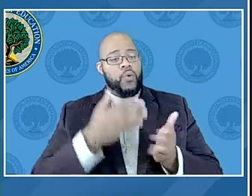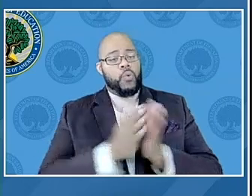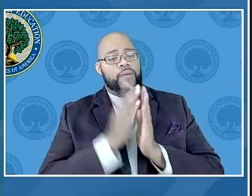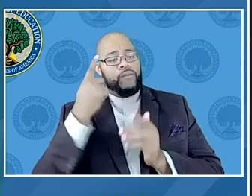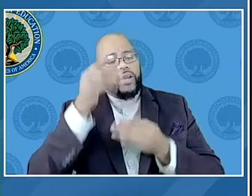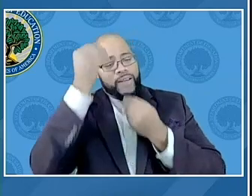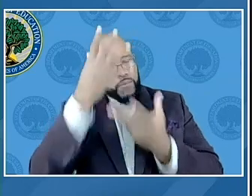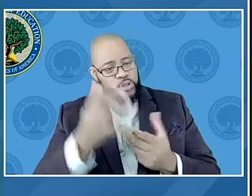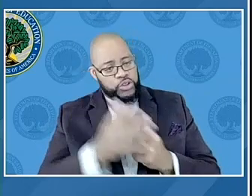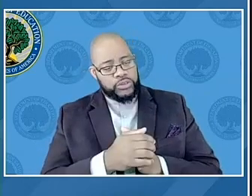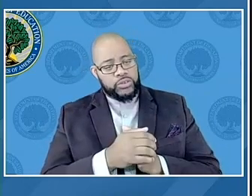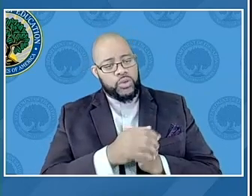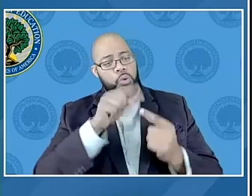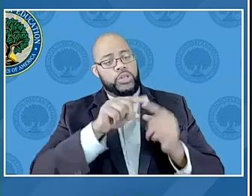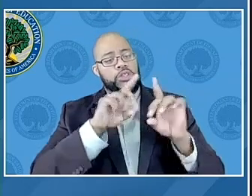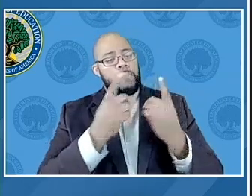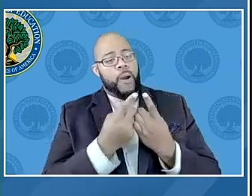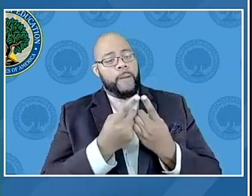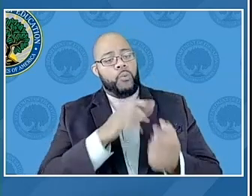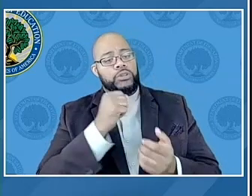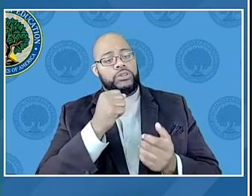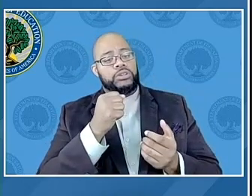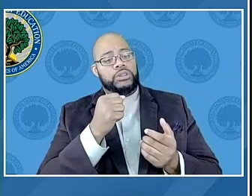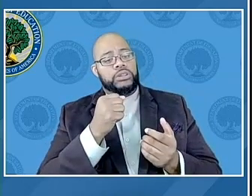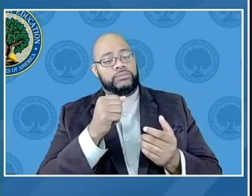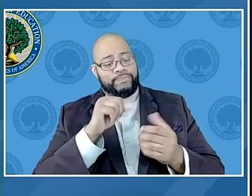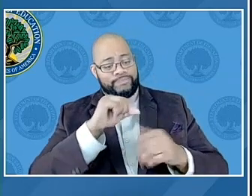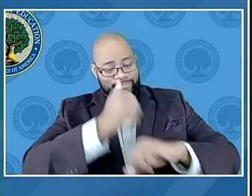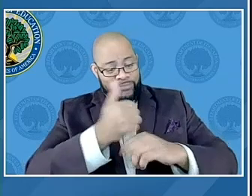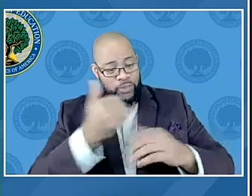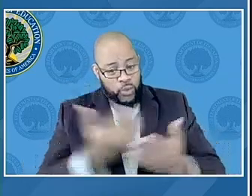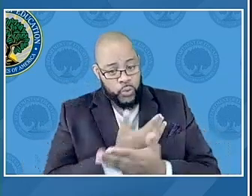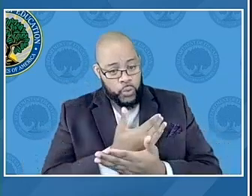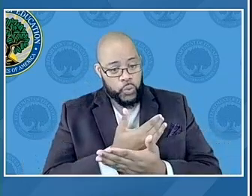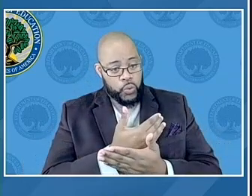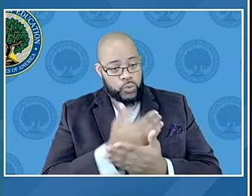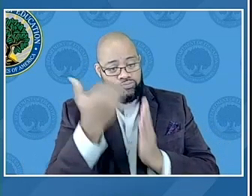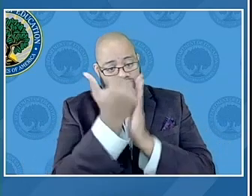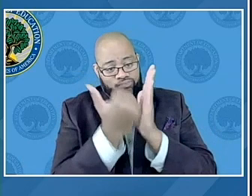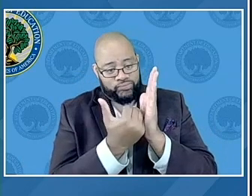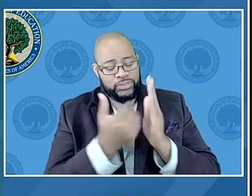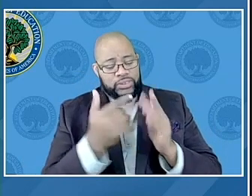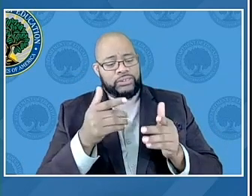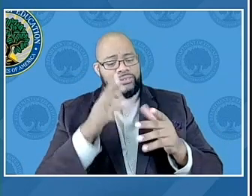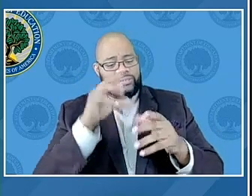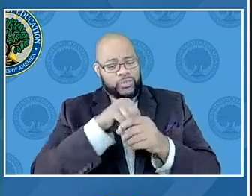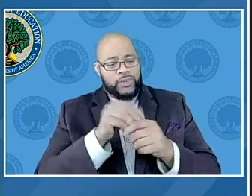When the Department was promulgating the new IDR regs, it included the following statistic that may be relevant, which is